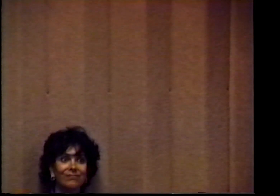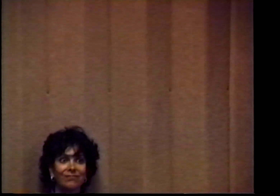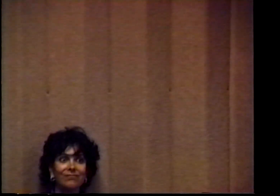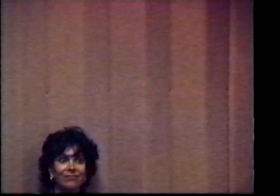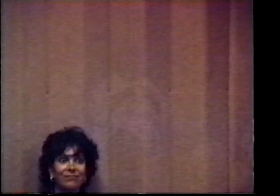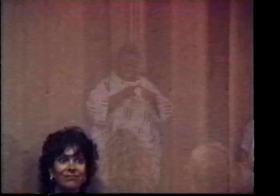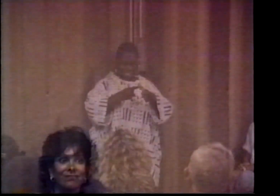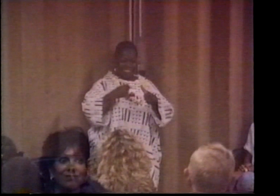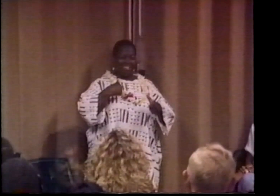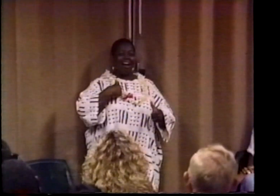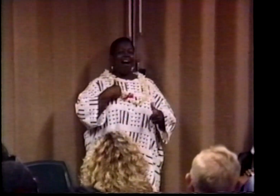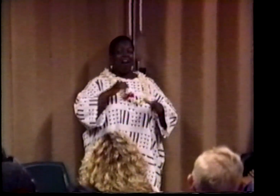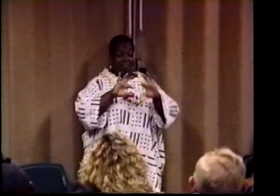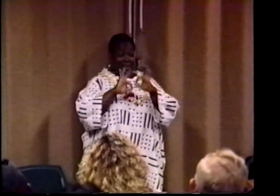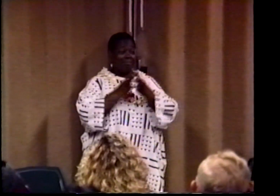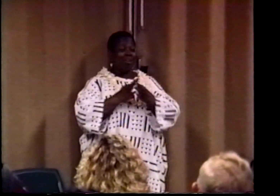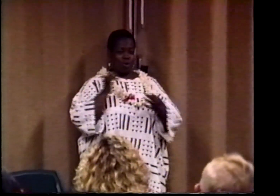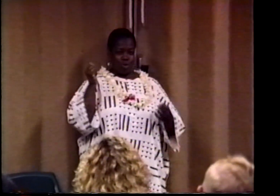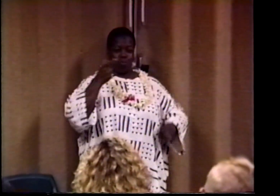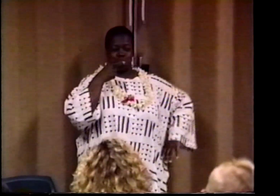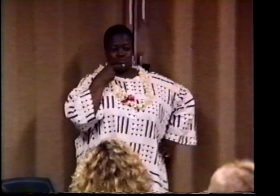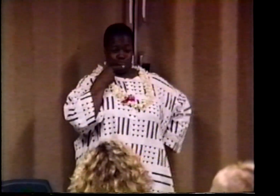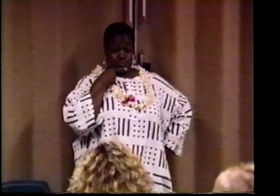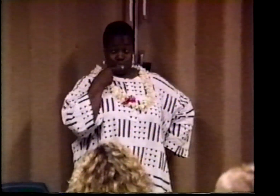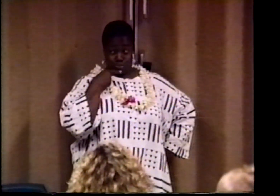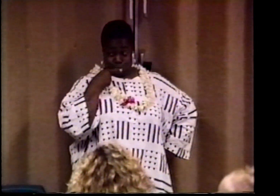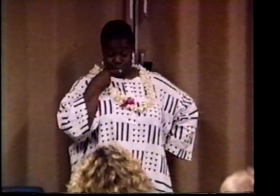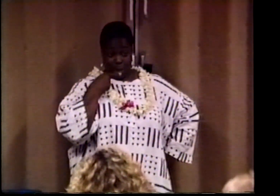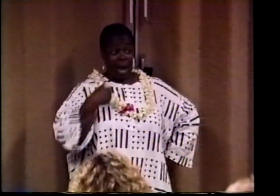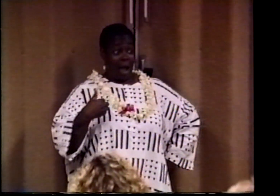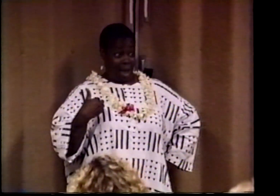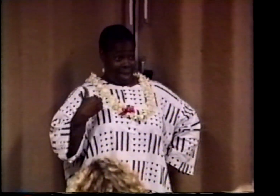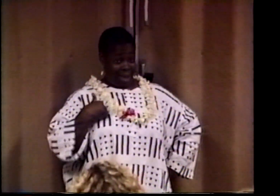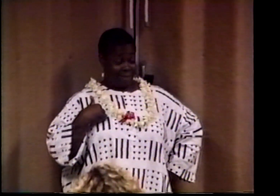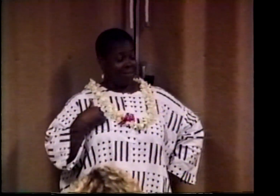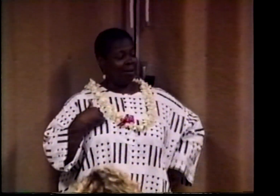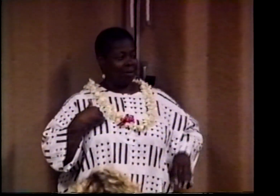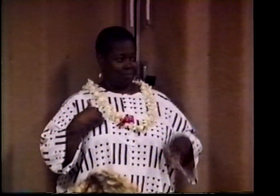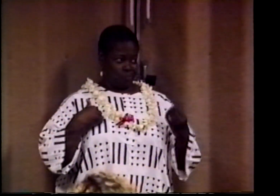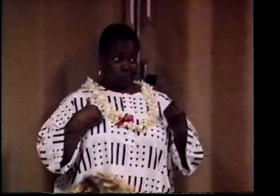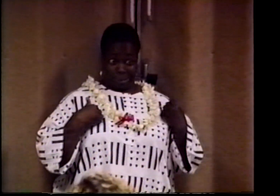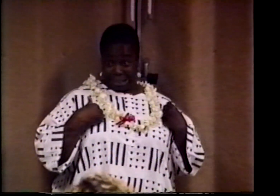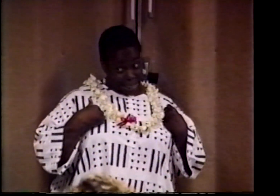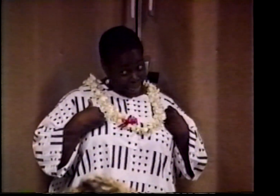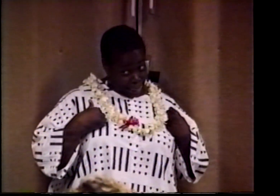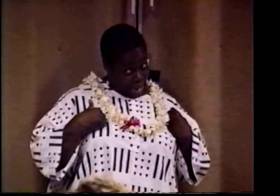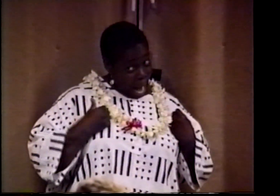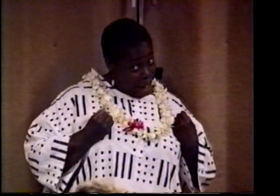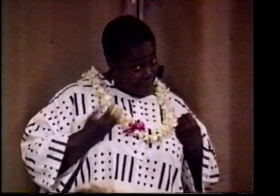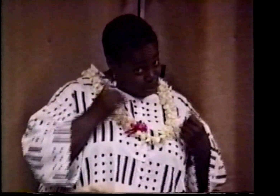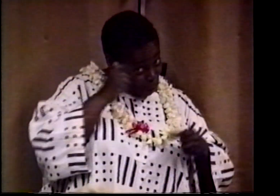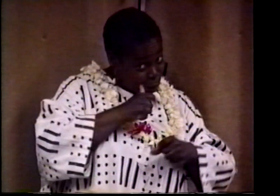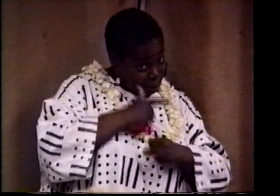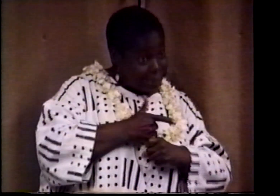“Ok, first, now I want to tell you first of all that my entire family are all people